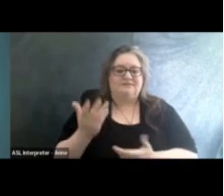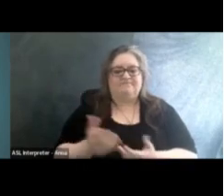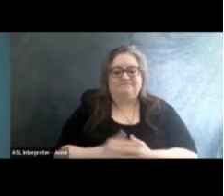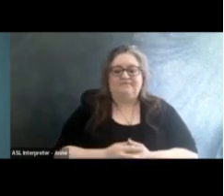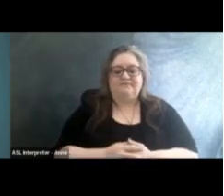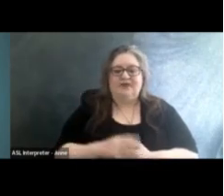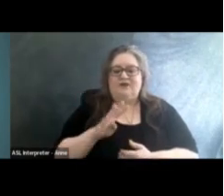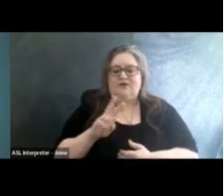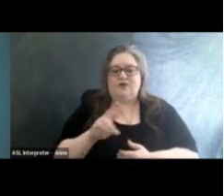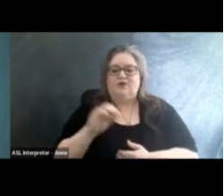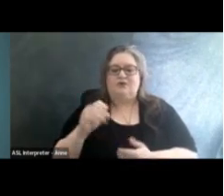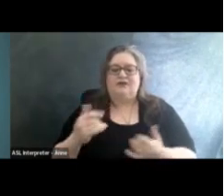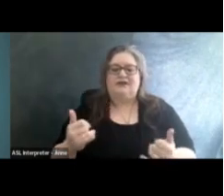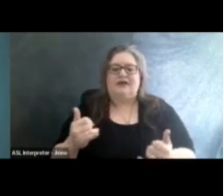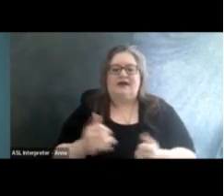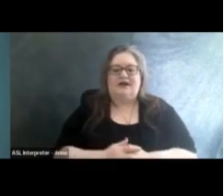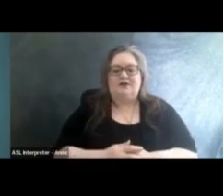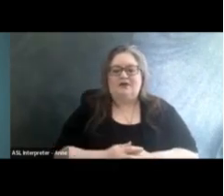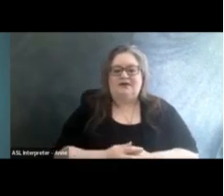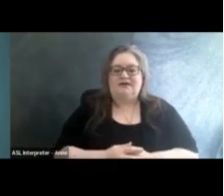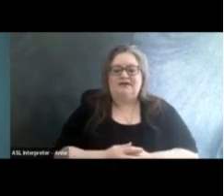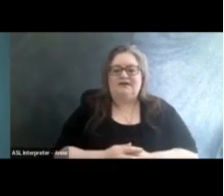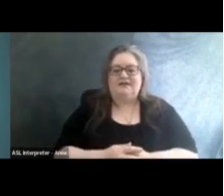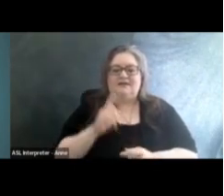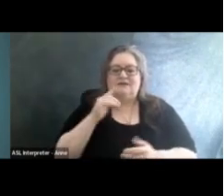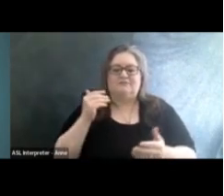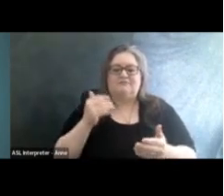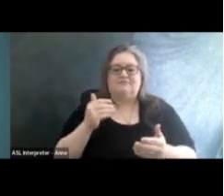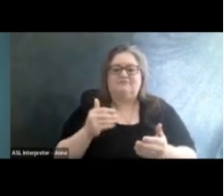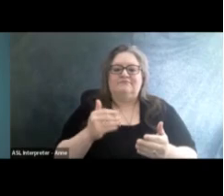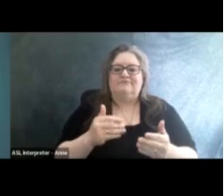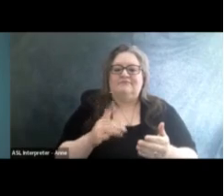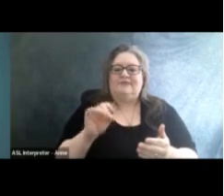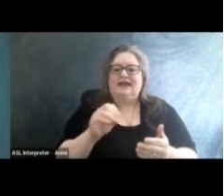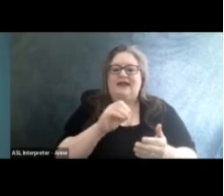42% right now are, and we're almost at 80% our social workers, counselors, care